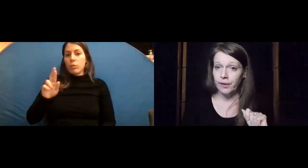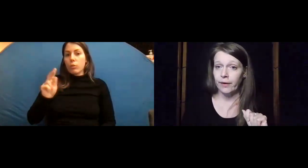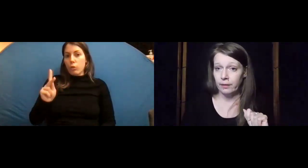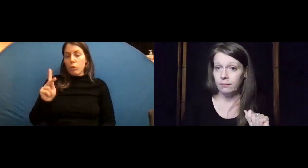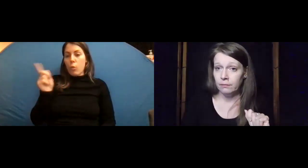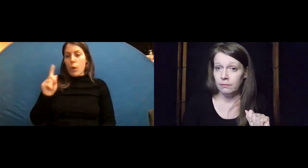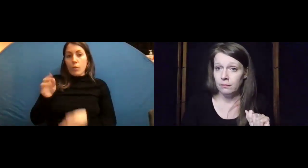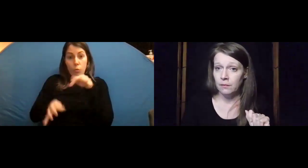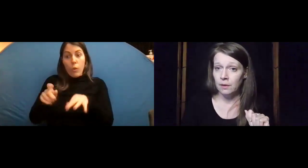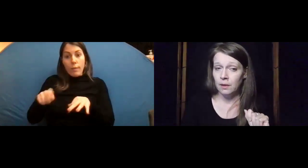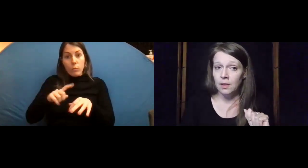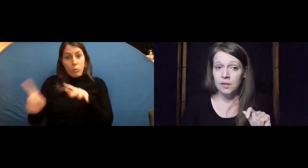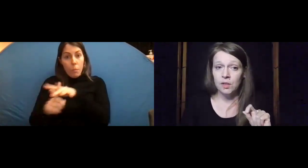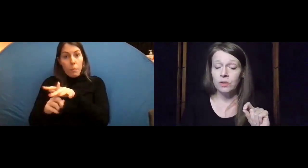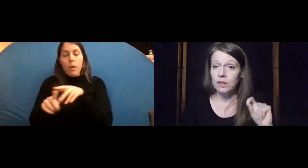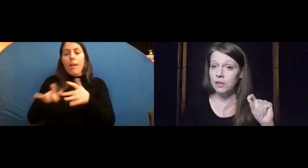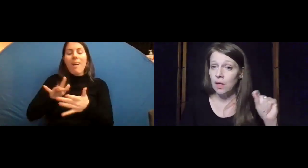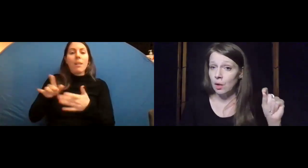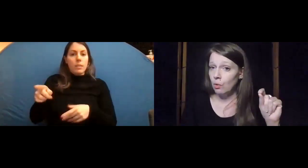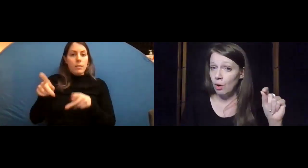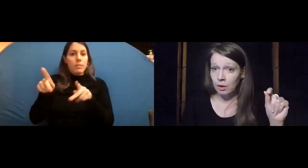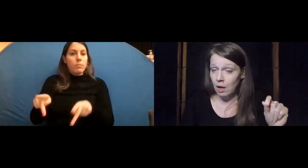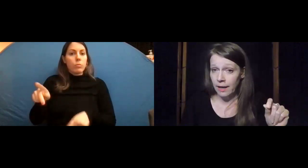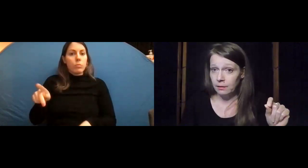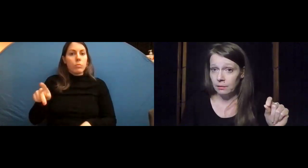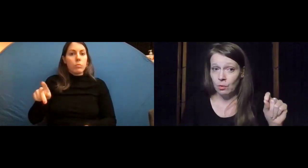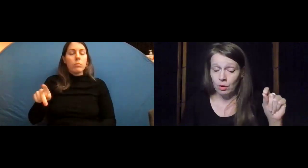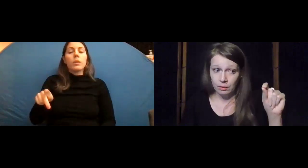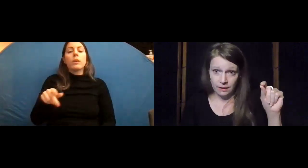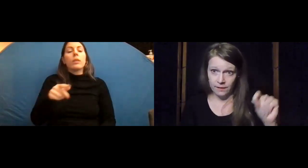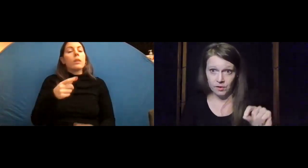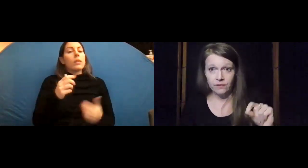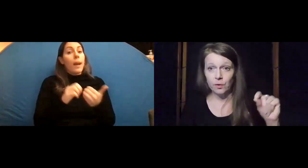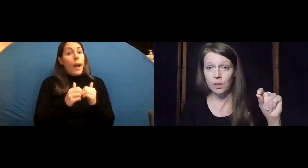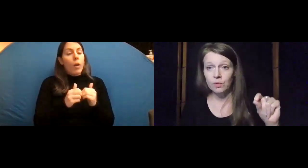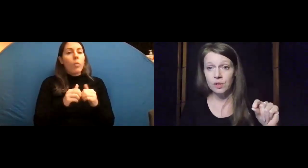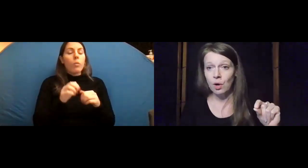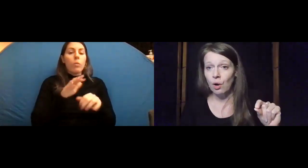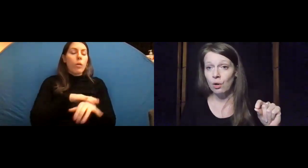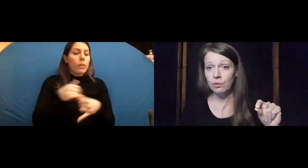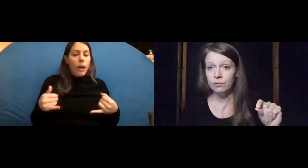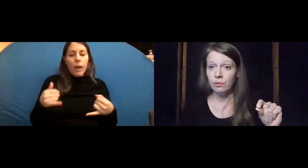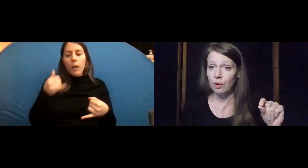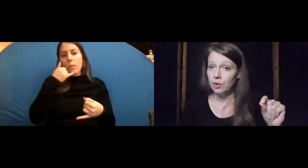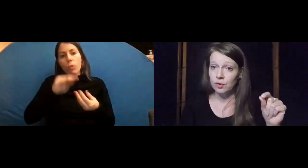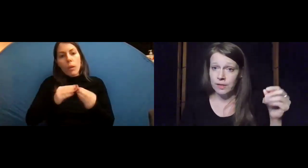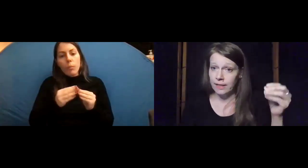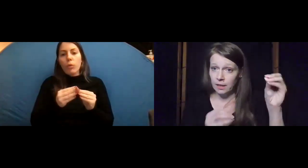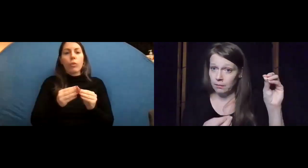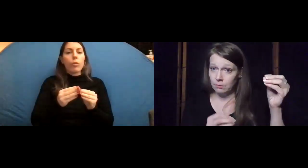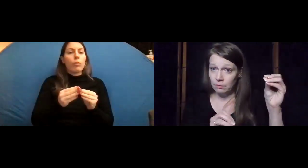court. What you would do is contact the clerk for the court that you have been asked to appear in. So you would need to